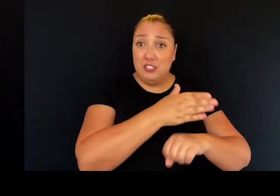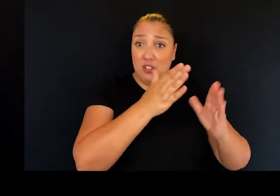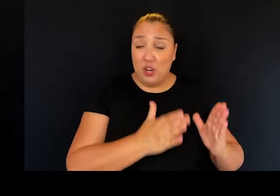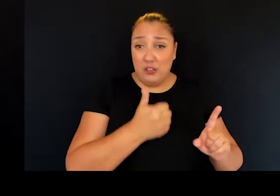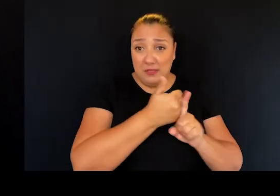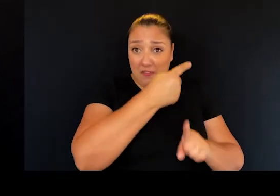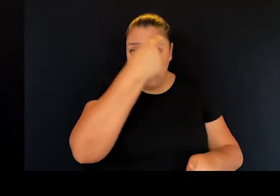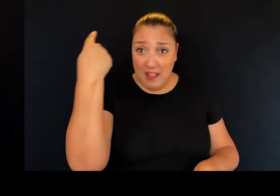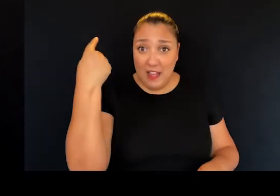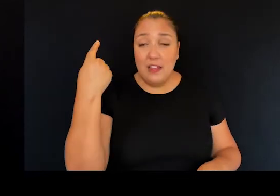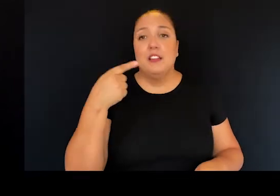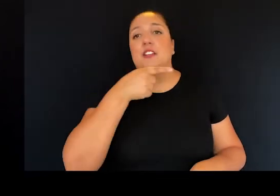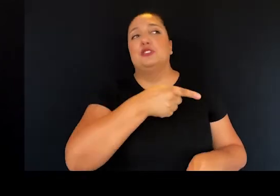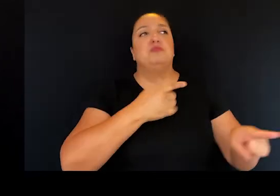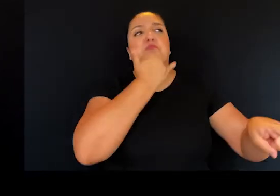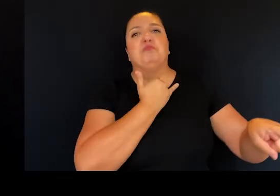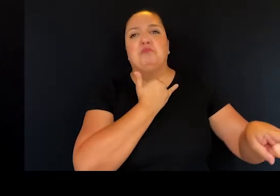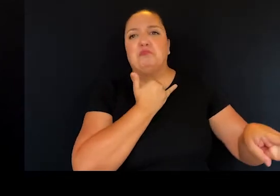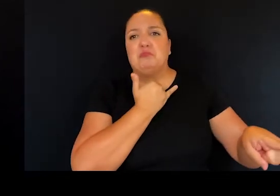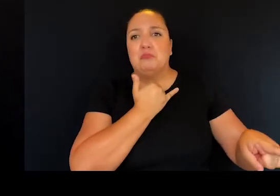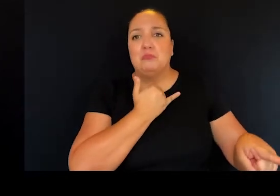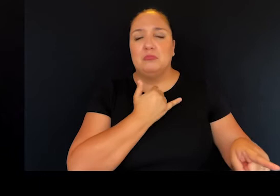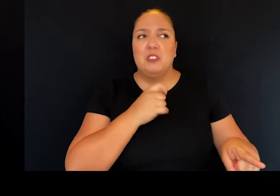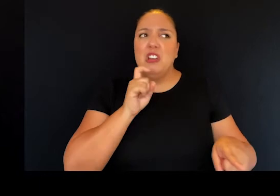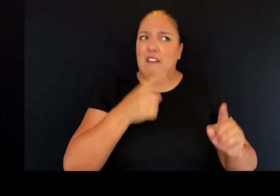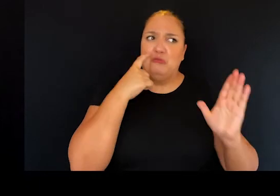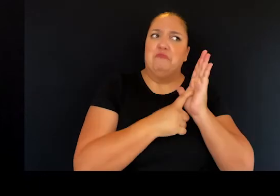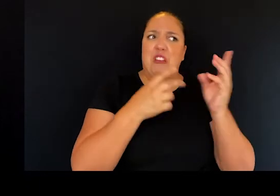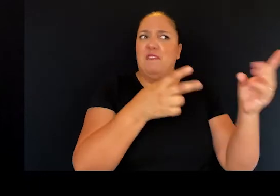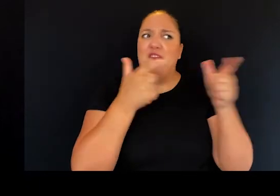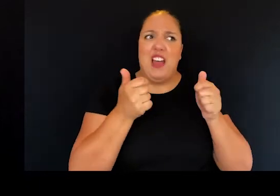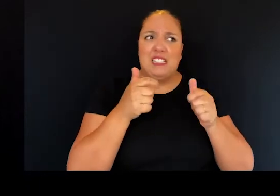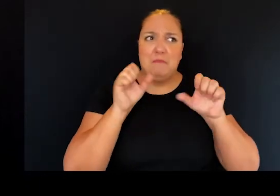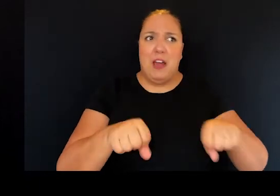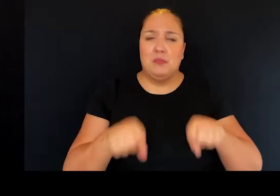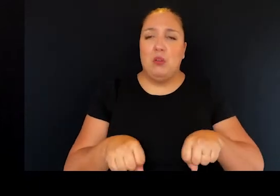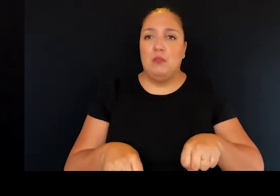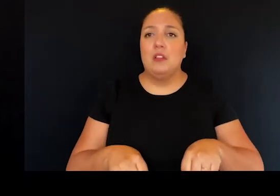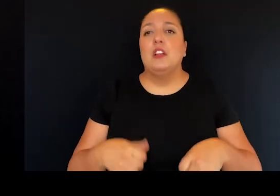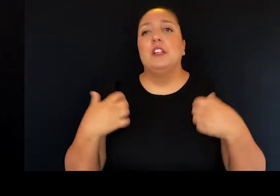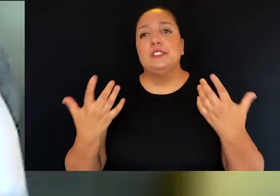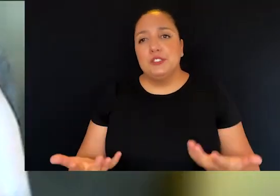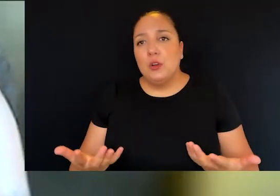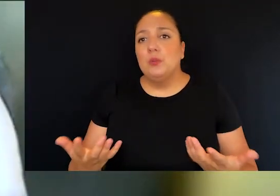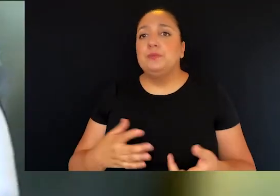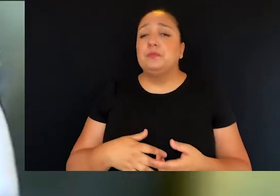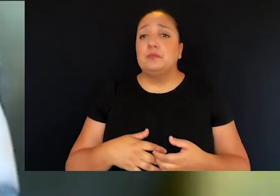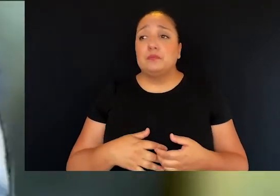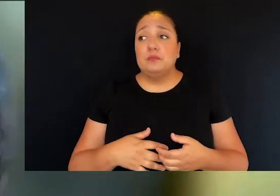We need to point this out as quickly as popular. And even though the mistakes were something to be addressed,